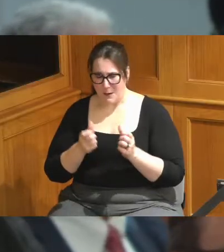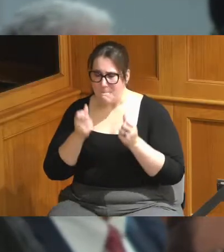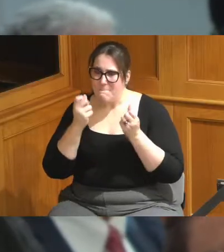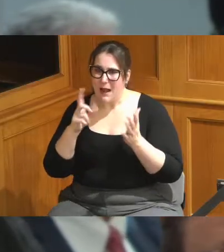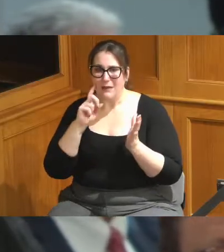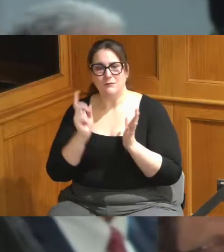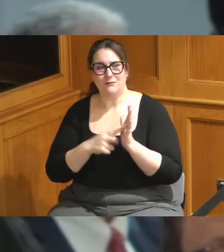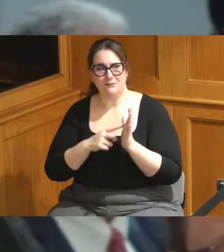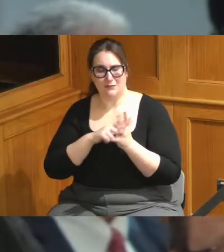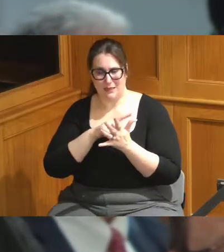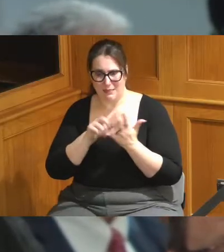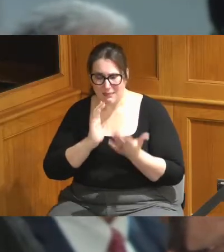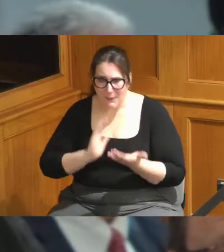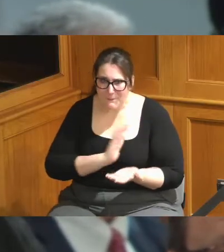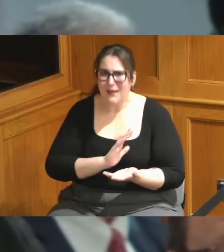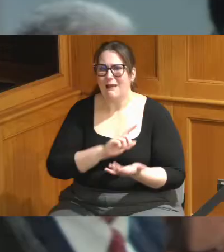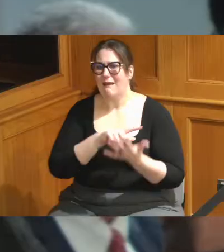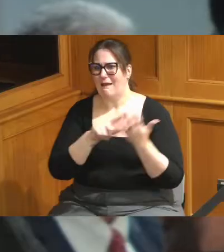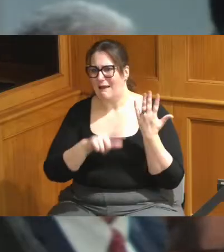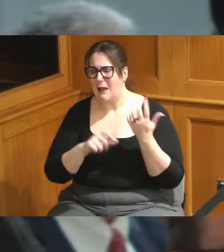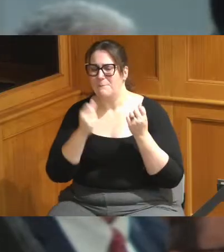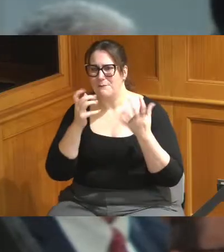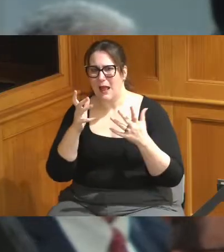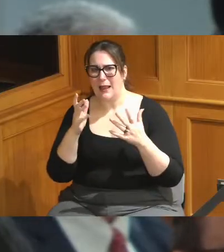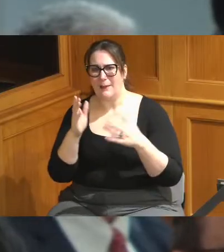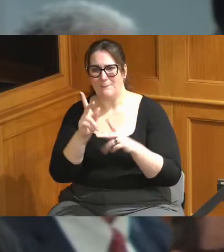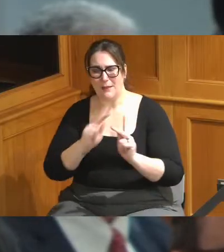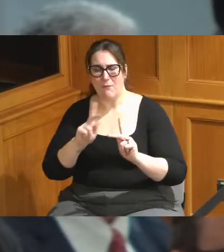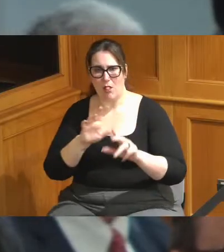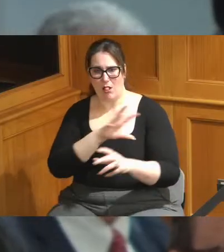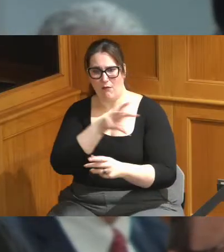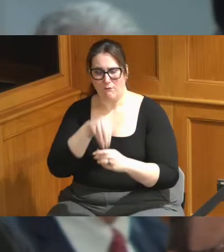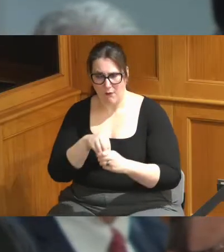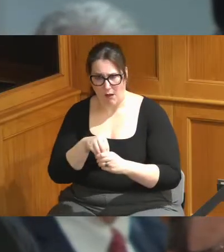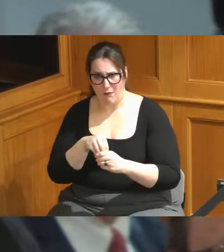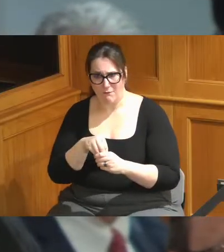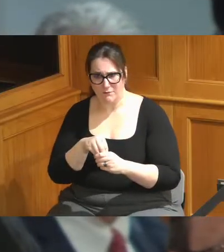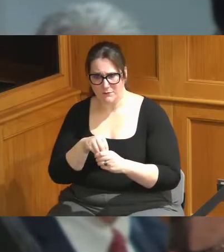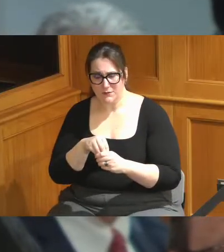steering committee and a broader district advisory group that got us here today. We're going to share